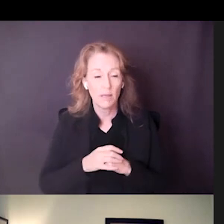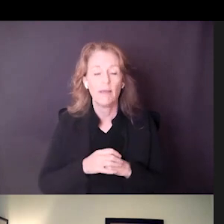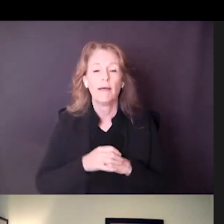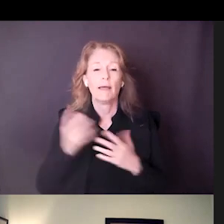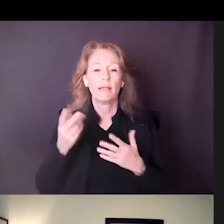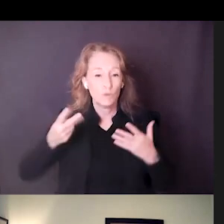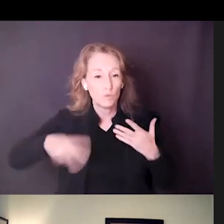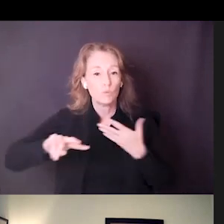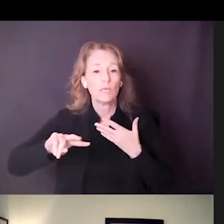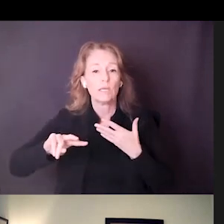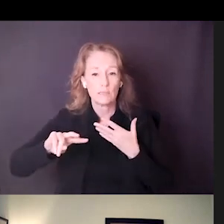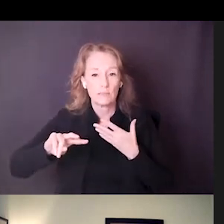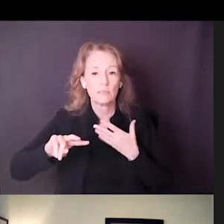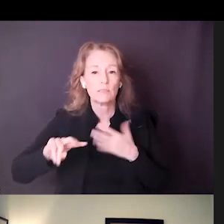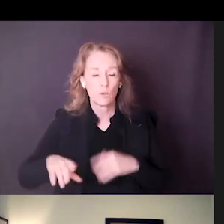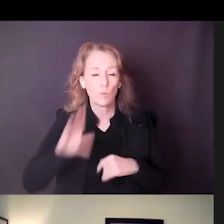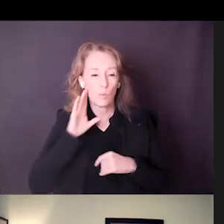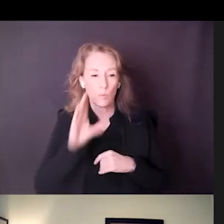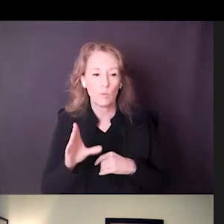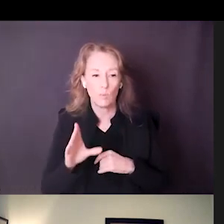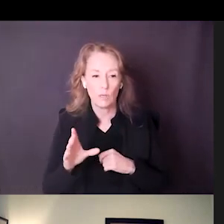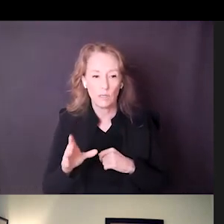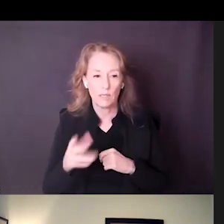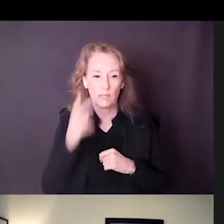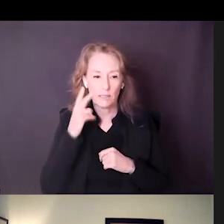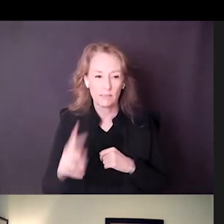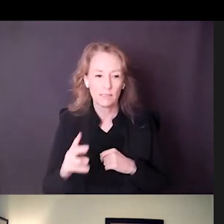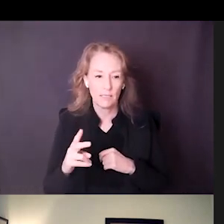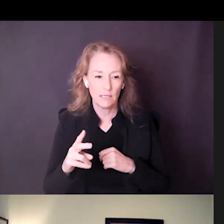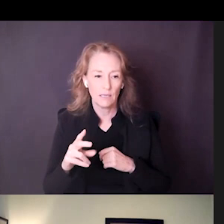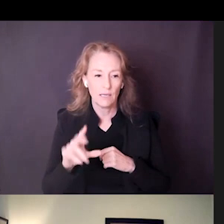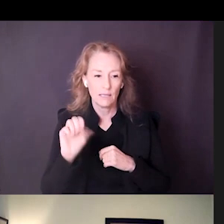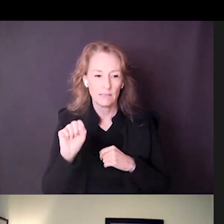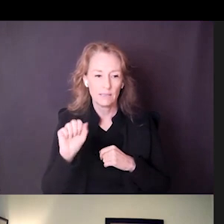AND IN TWO WEEKS WE WILL HEAR FROM SAANVI AAORA TALKING ABOUT THE YOUTH POWER PROJECT.